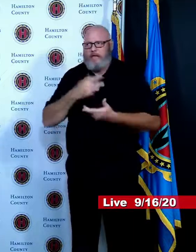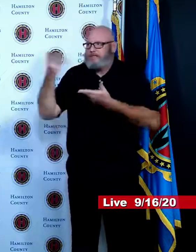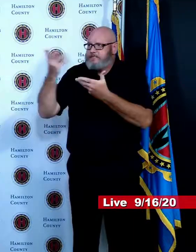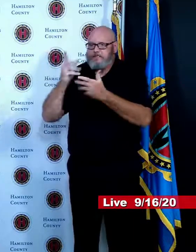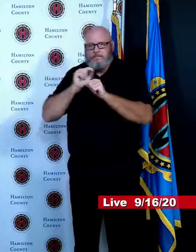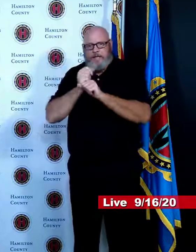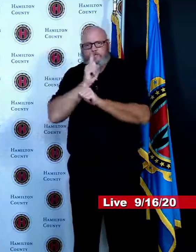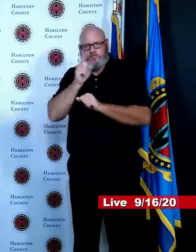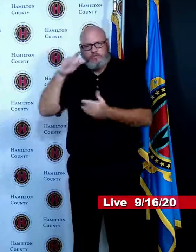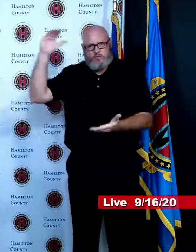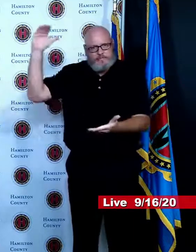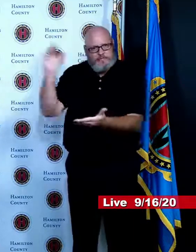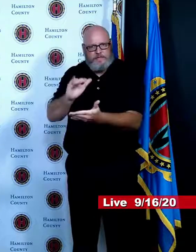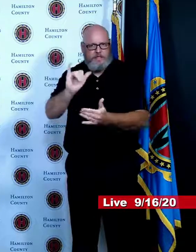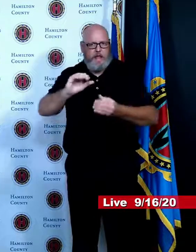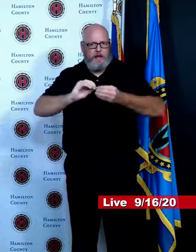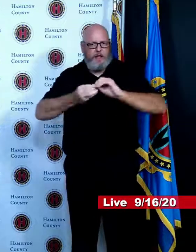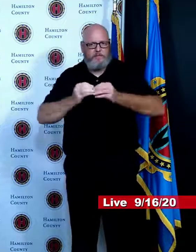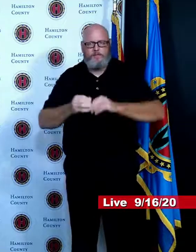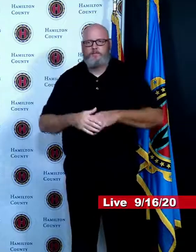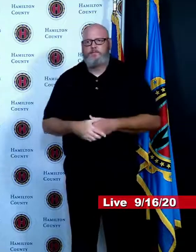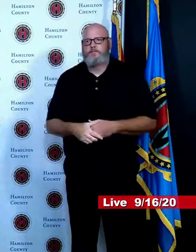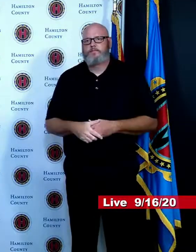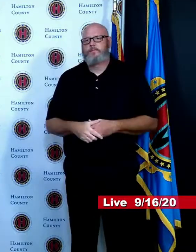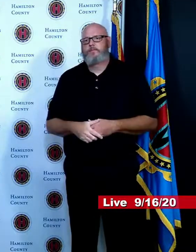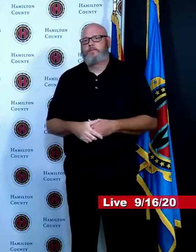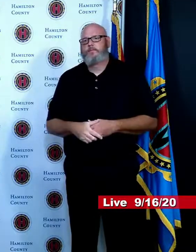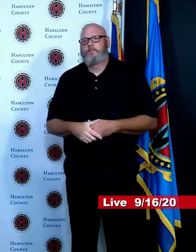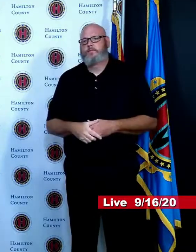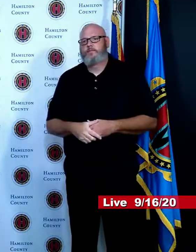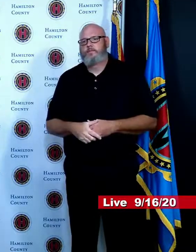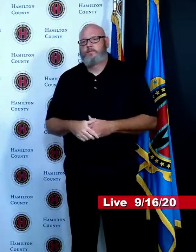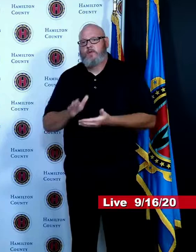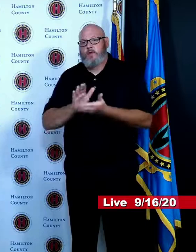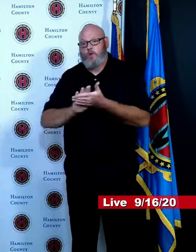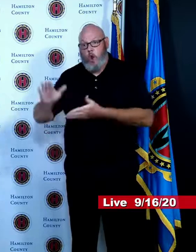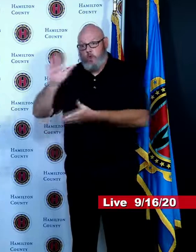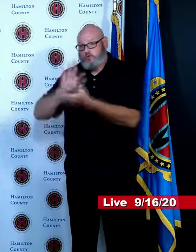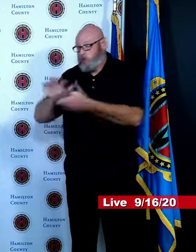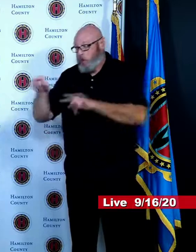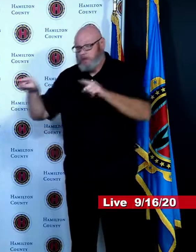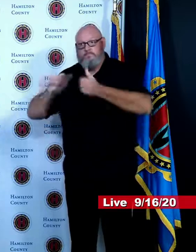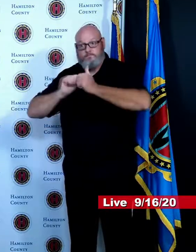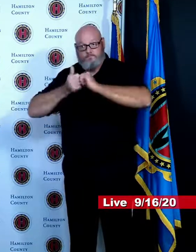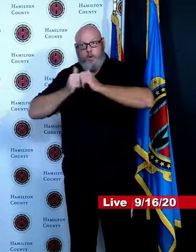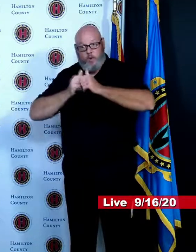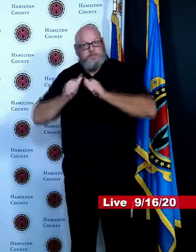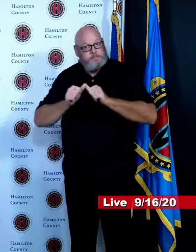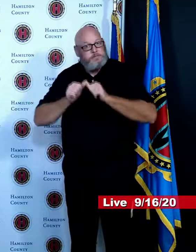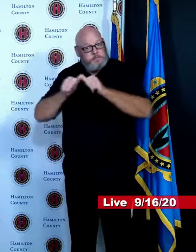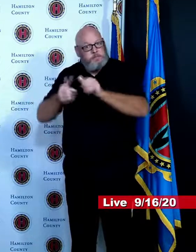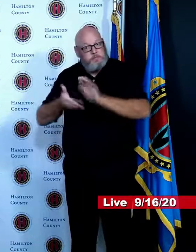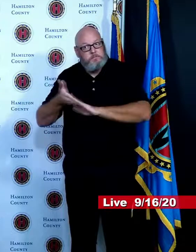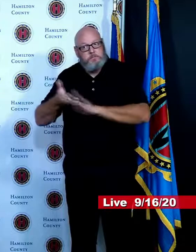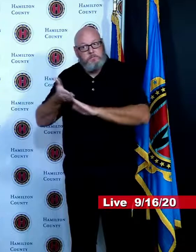the guidelines related to that the fact that we are able to continue that and possibly even expand you know you're not pleased with any